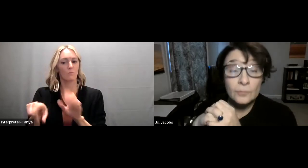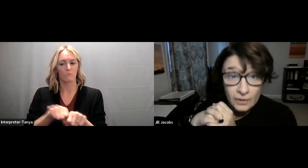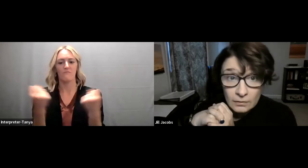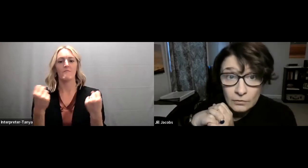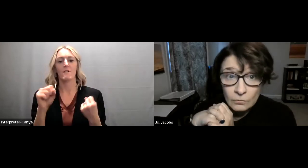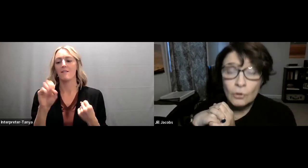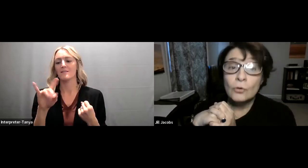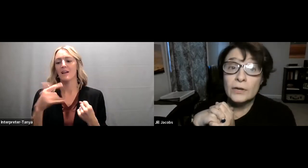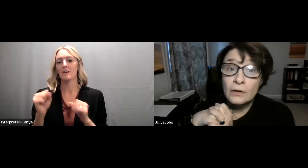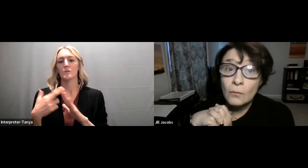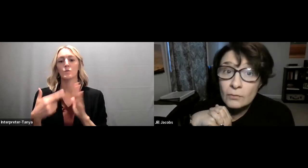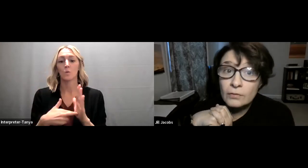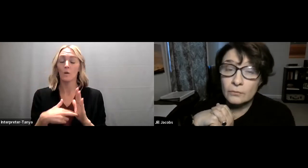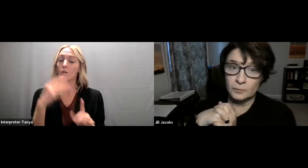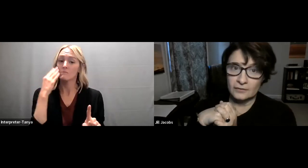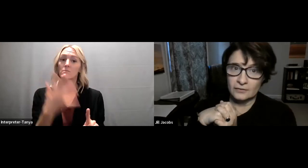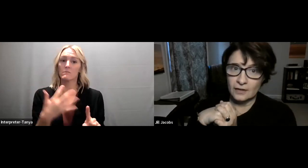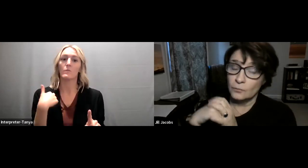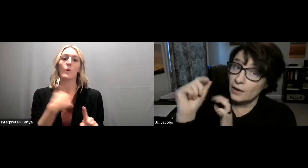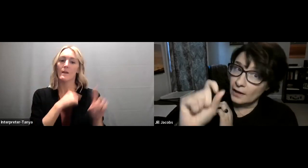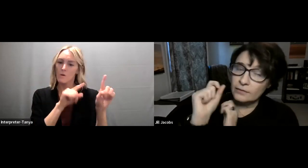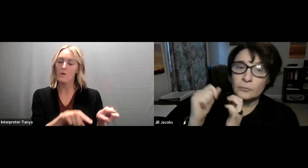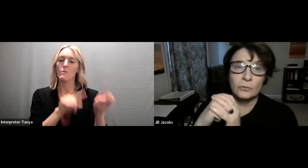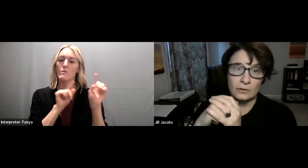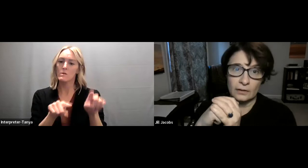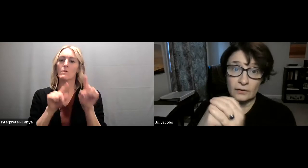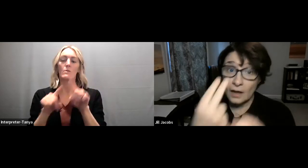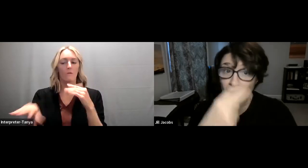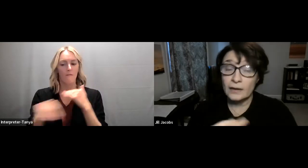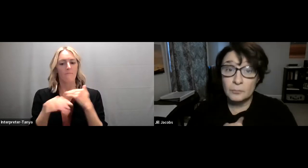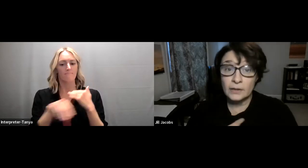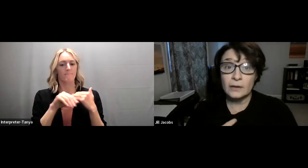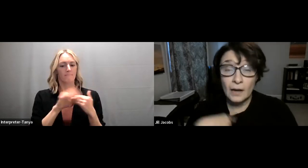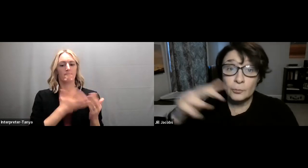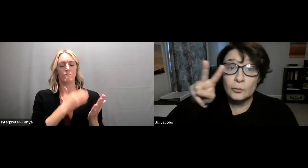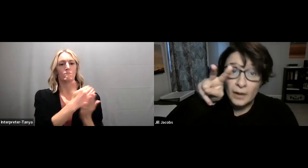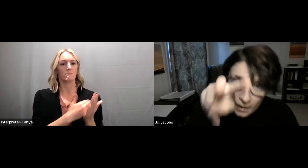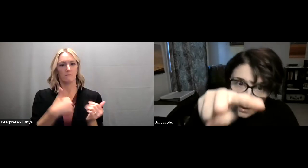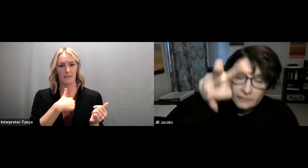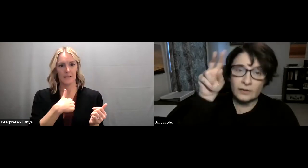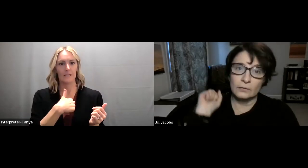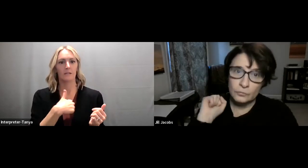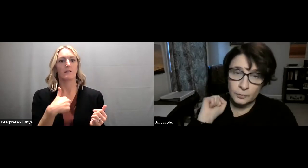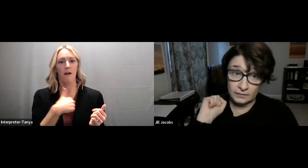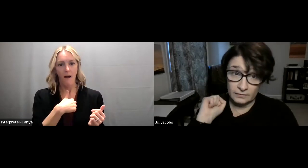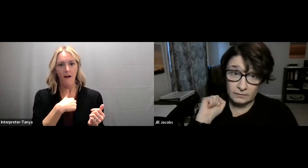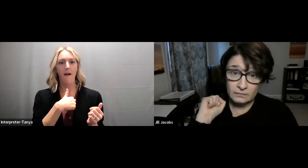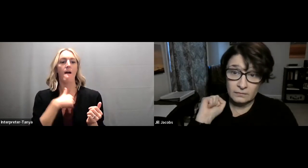I'm telling you we go out to those places then. We add them to our list. I, me, I put my eyes on those places.